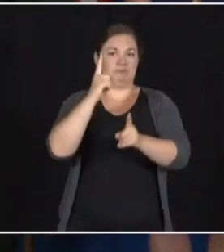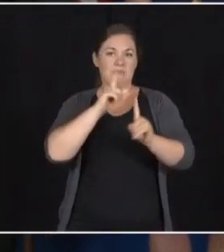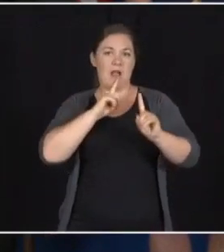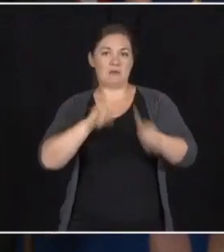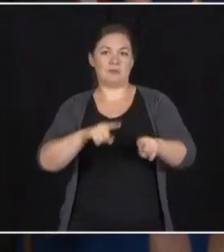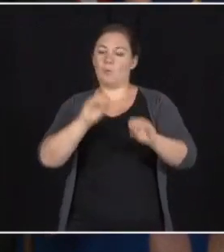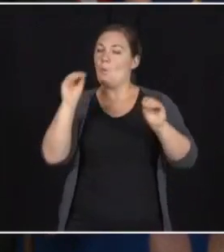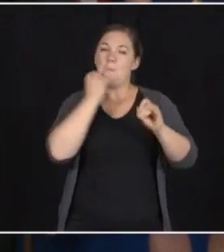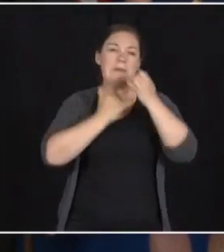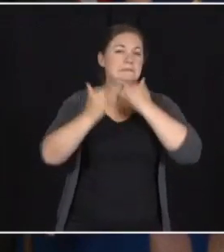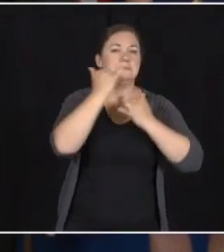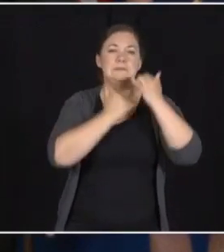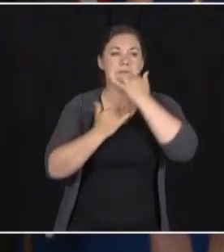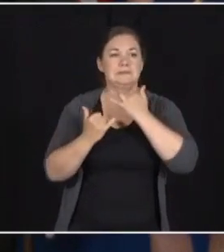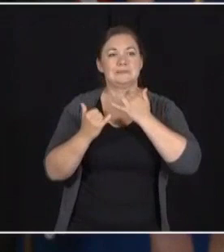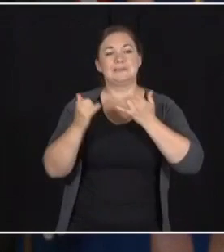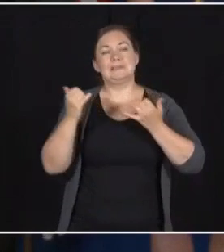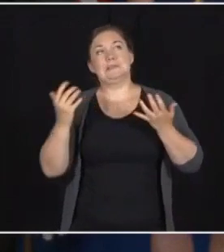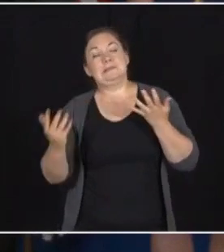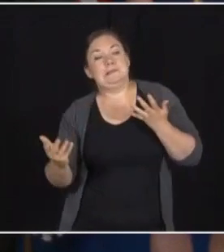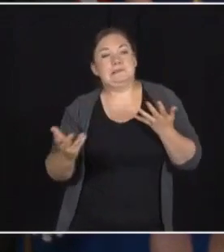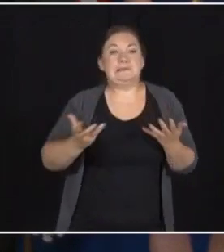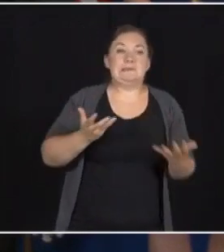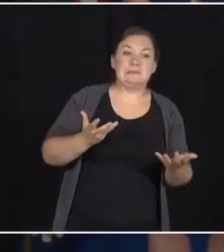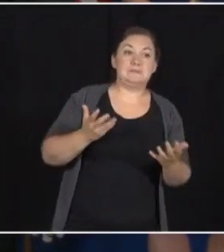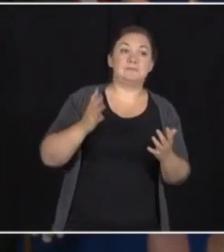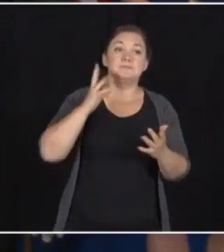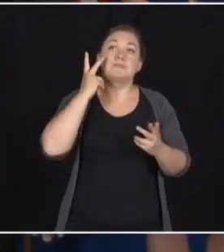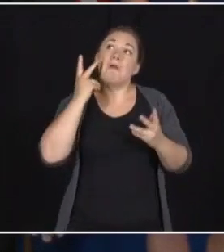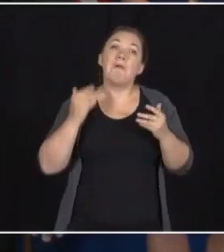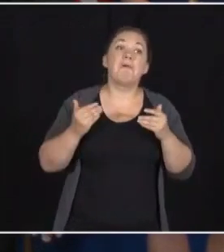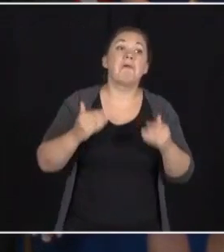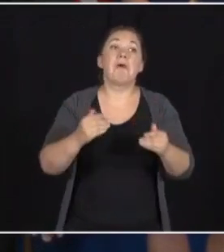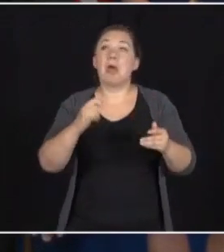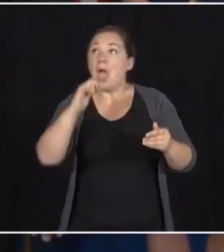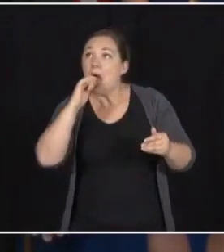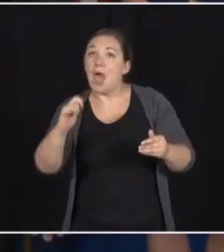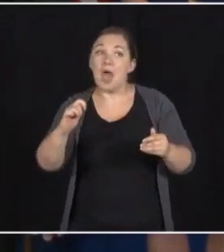give the best results, the most accurate results. And that's what we really need right now.